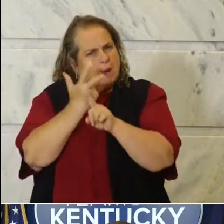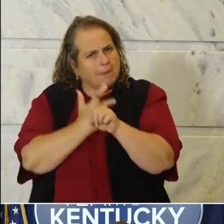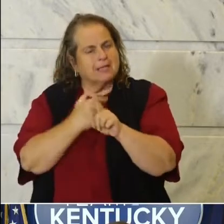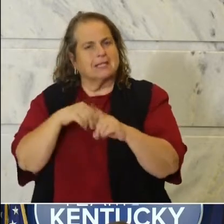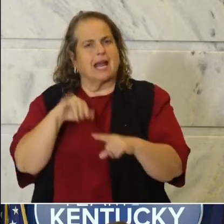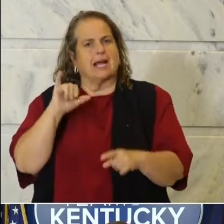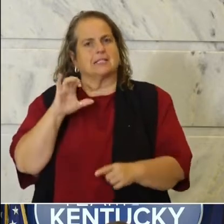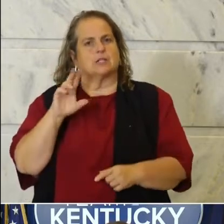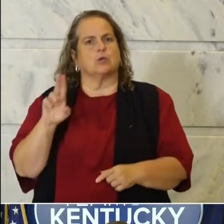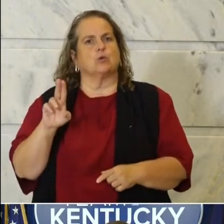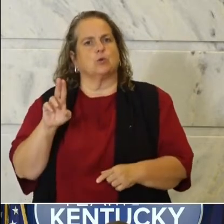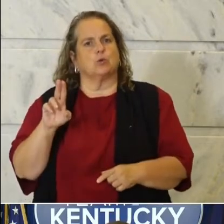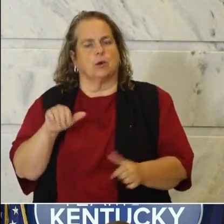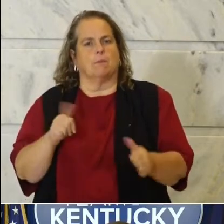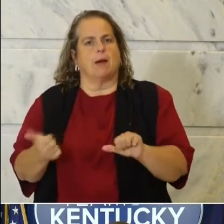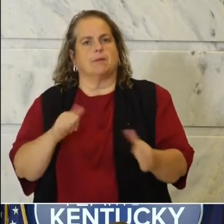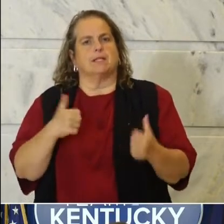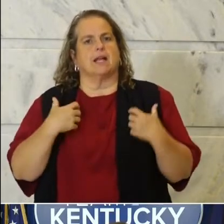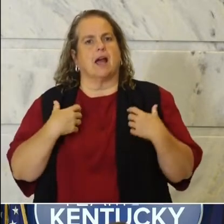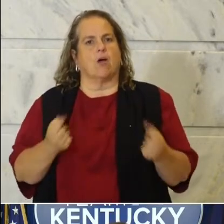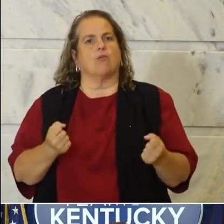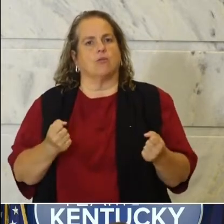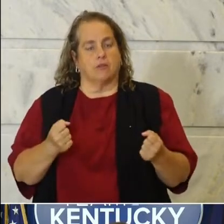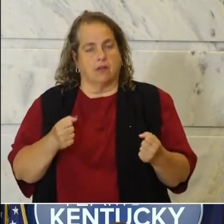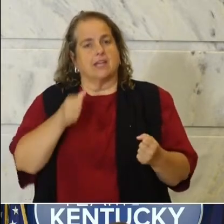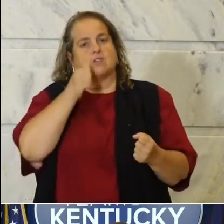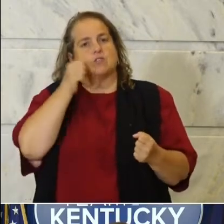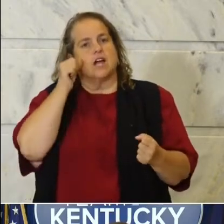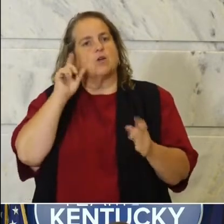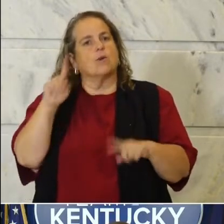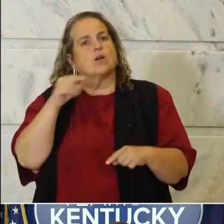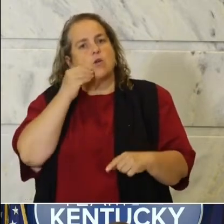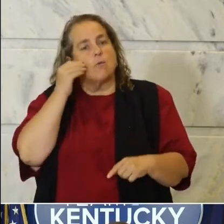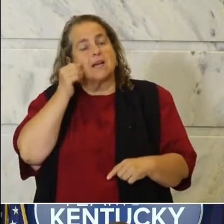Health. Yesterday she went home Ron to thank those at the hospital who cared